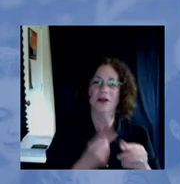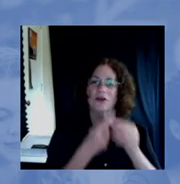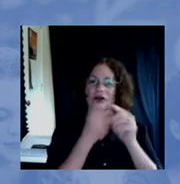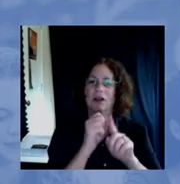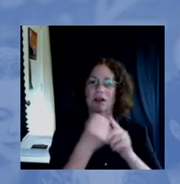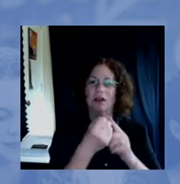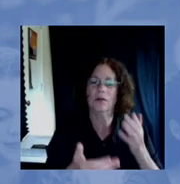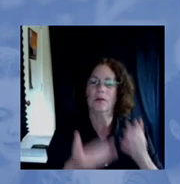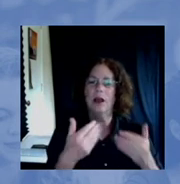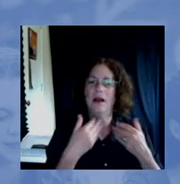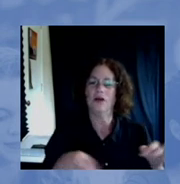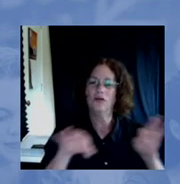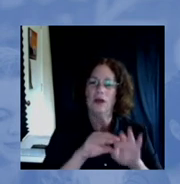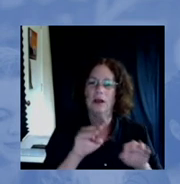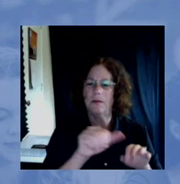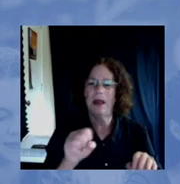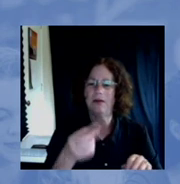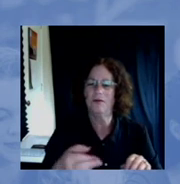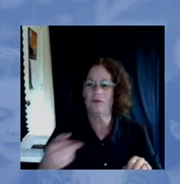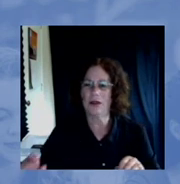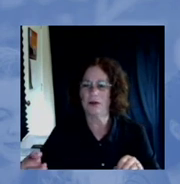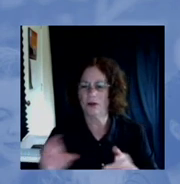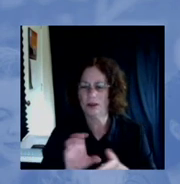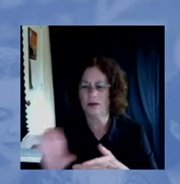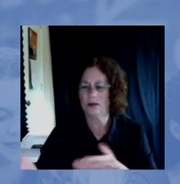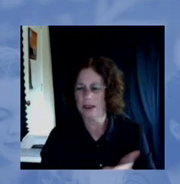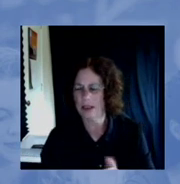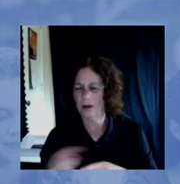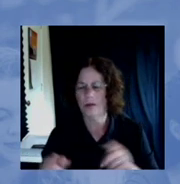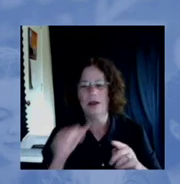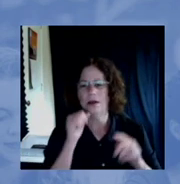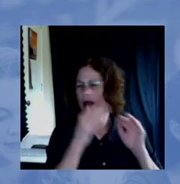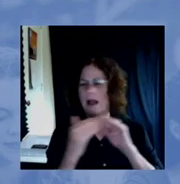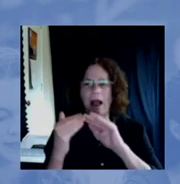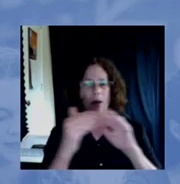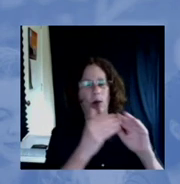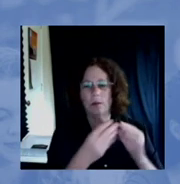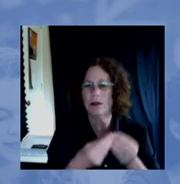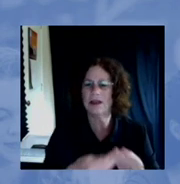MASS OF RESOURCES GOING HERE AND NOT EQUITABLE DISTRIBUTION ACROSS ALL OF OUR ZIP CODES.